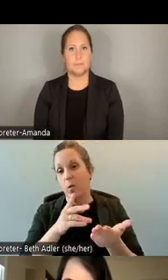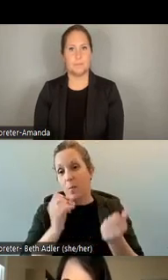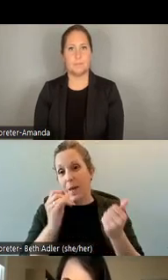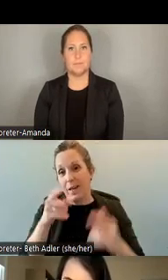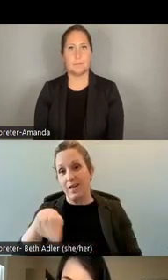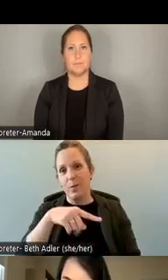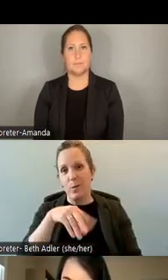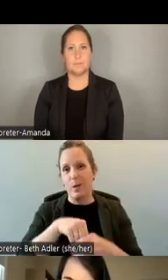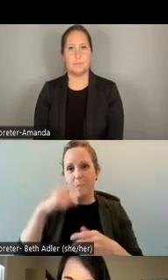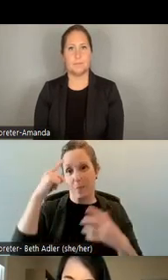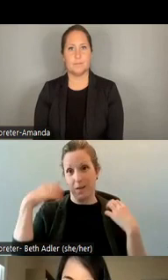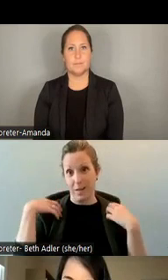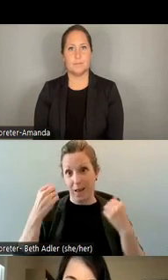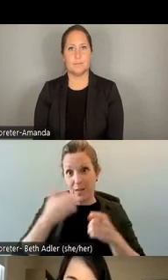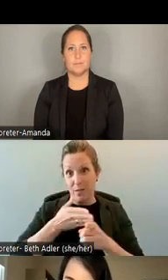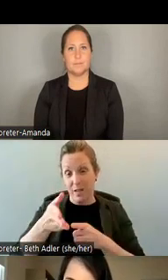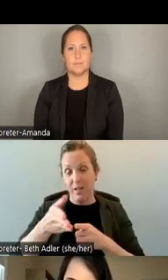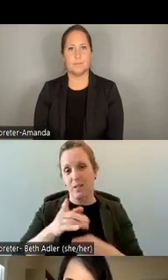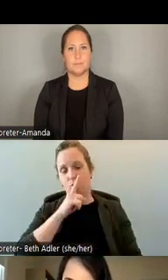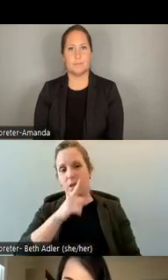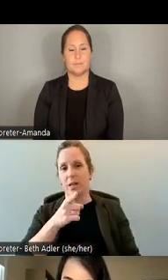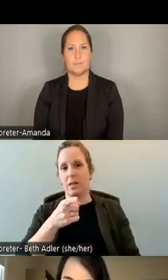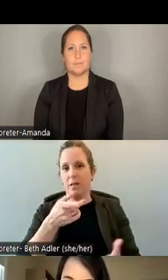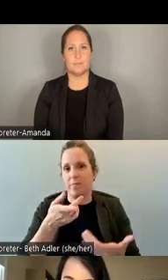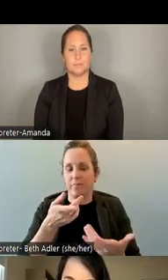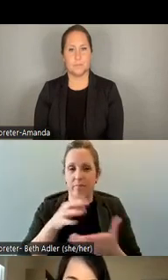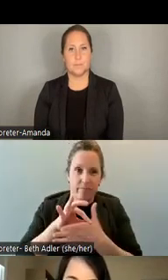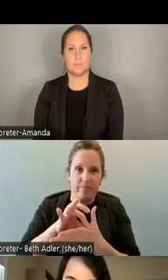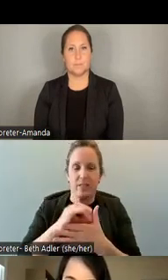could all relate that really at its courts about understanding the complexity and beauty of human